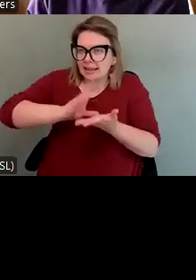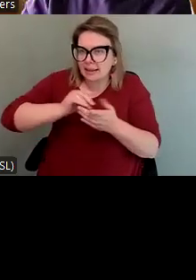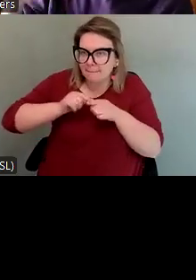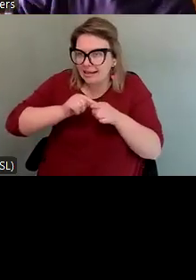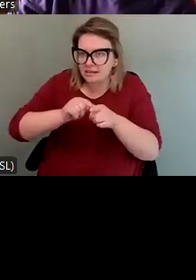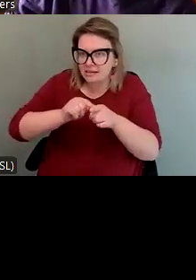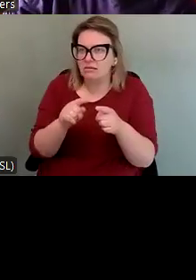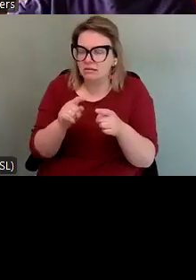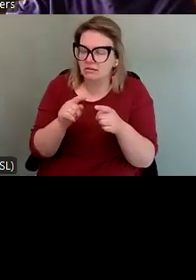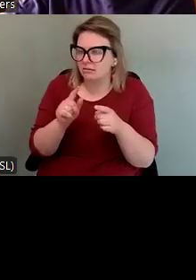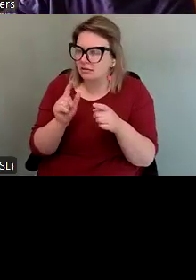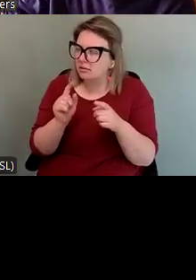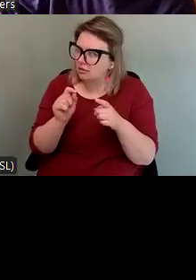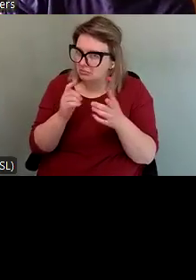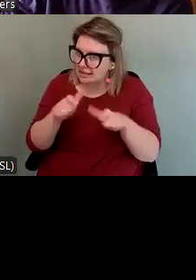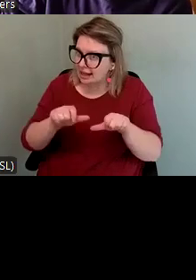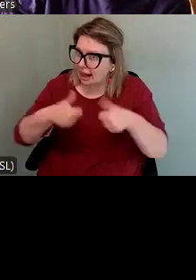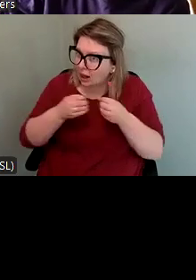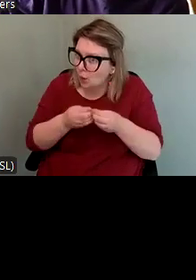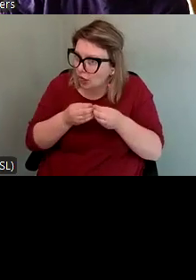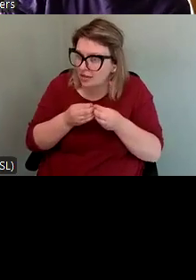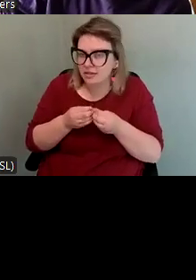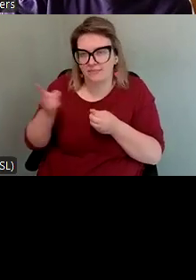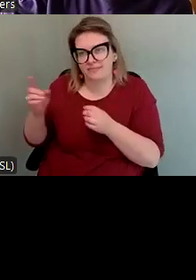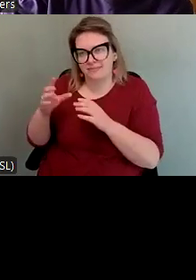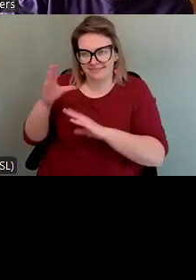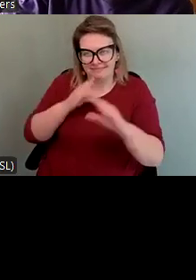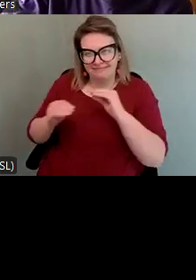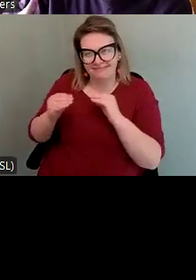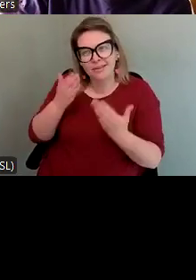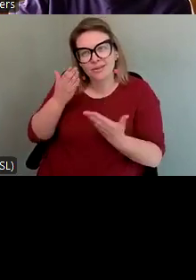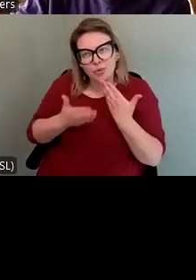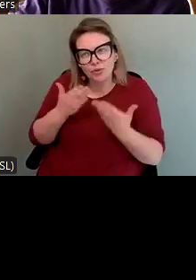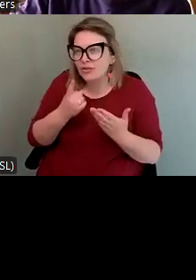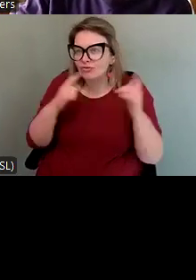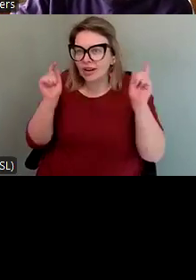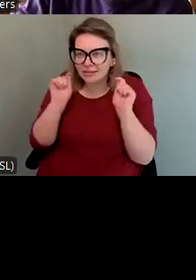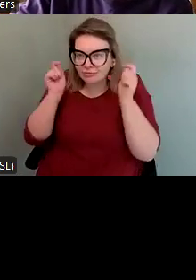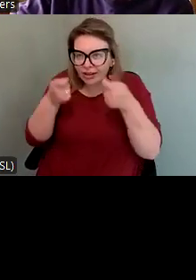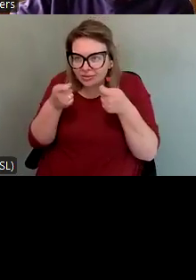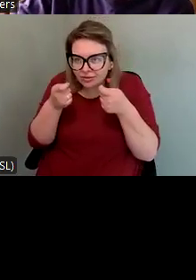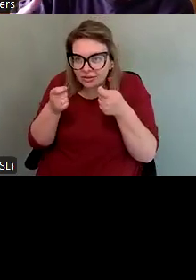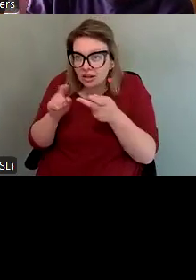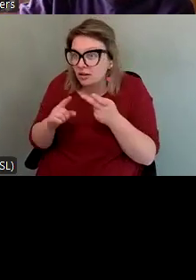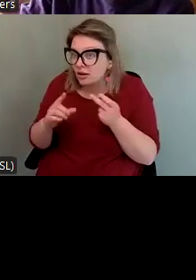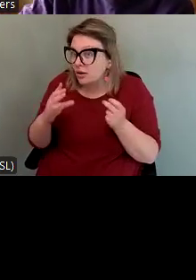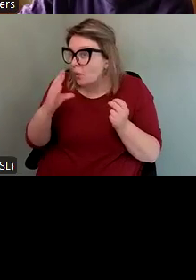In this picture, we've got Red Riding Hood, and she's got the wolf there. The wolf is at the door. Pixels are weakened.